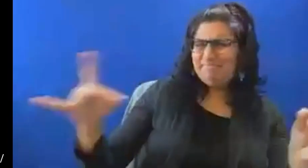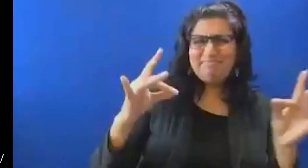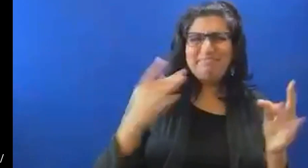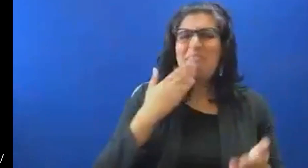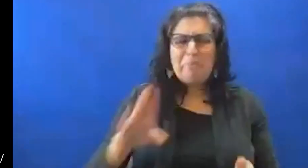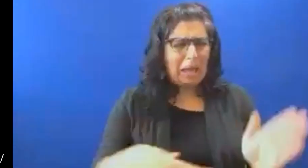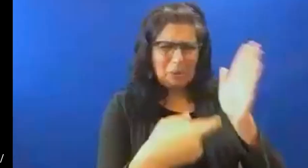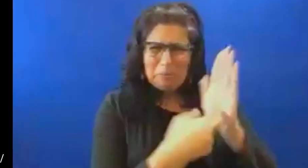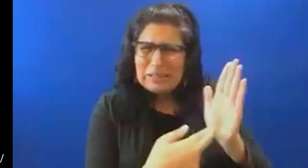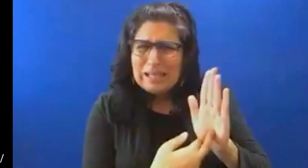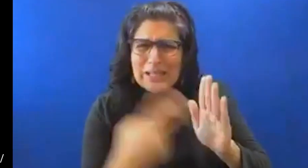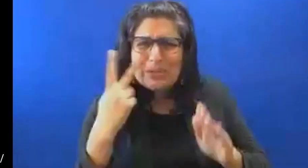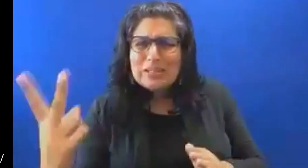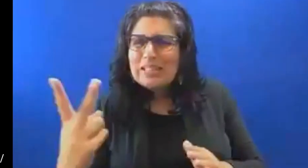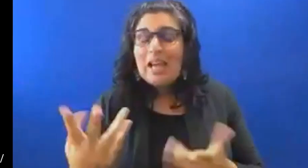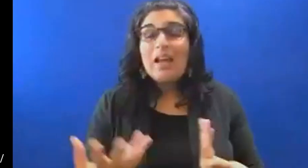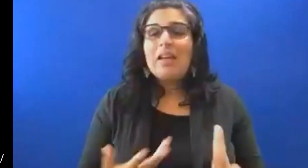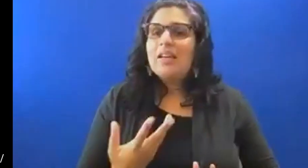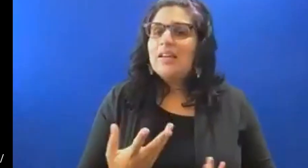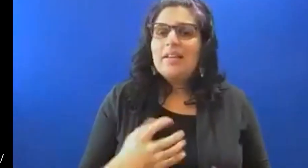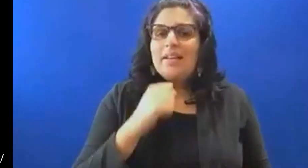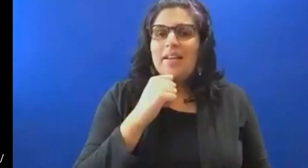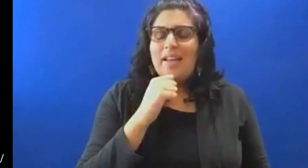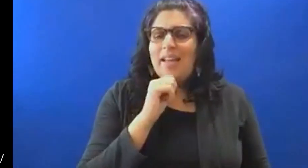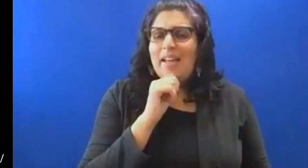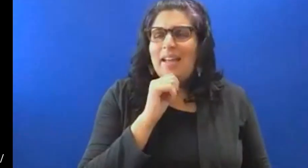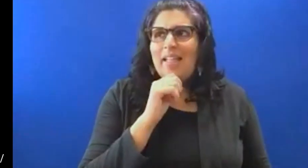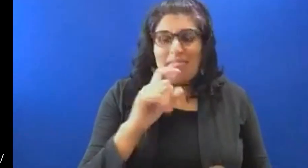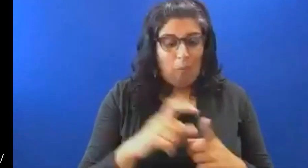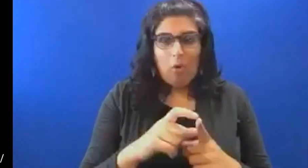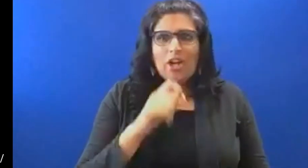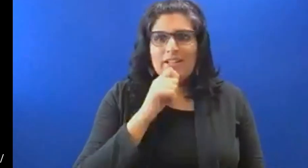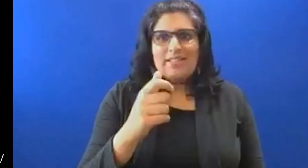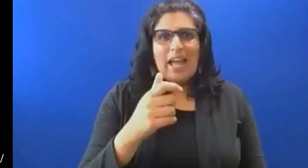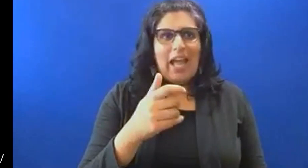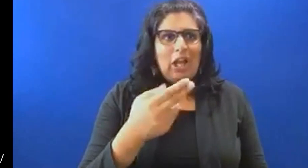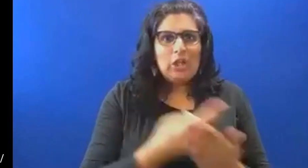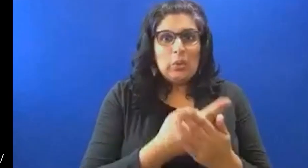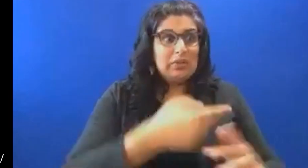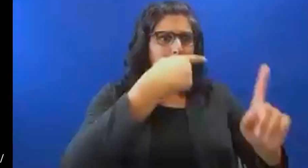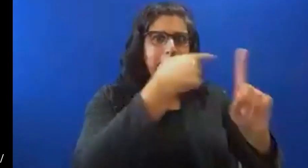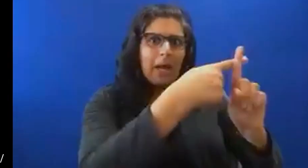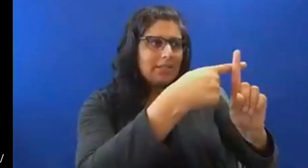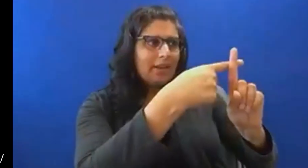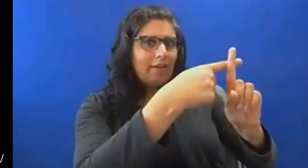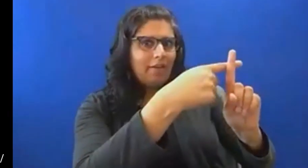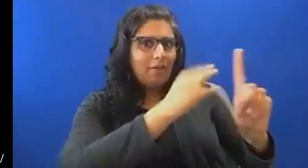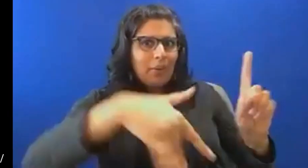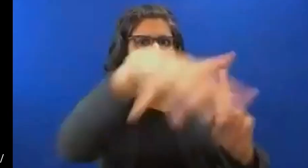It's just not, in any way, talked about positively around us when we're growing up unless we